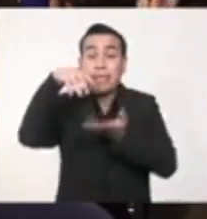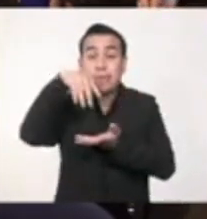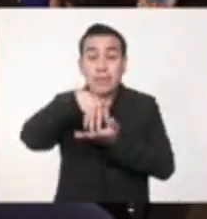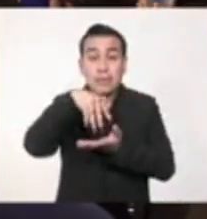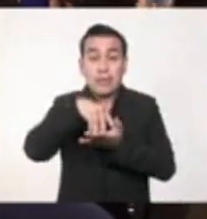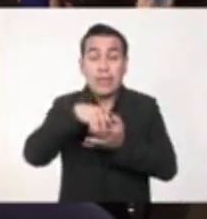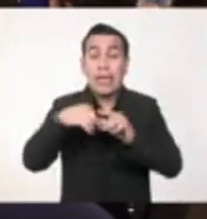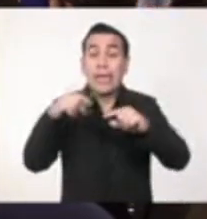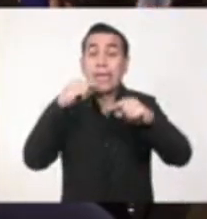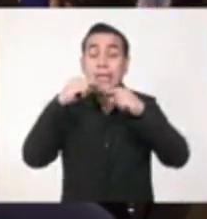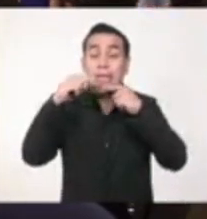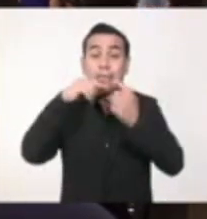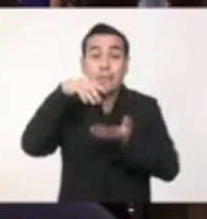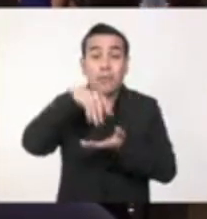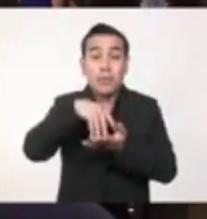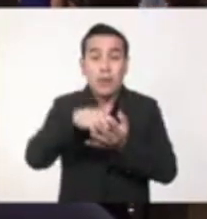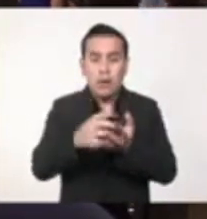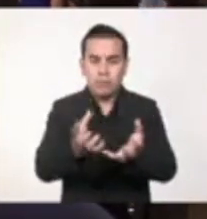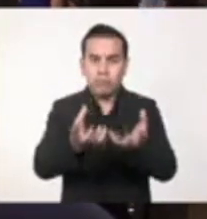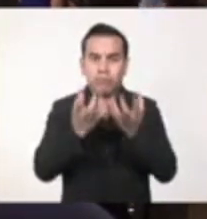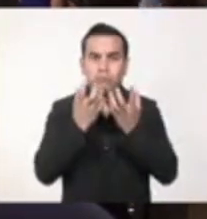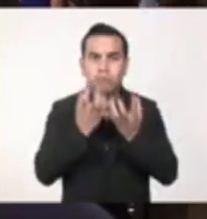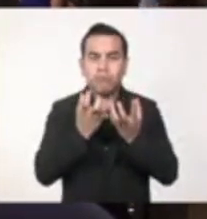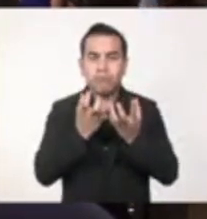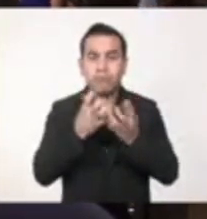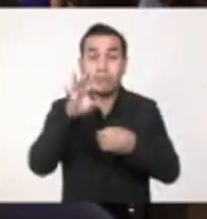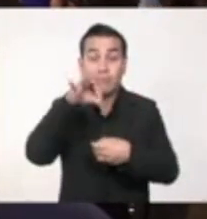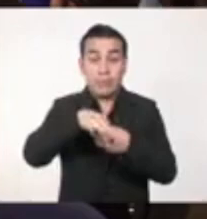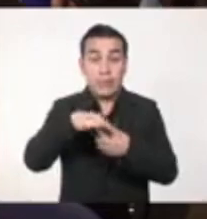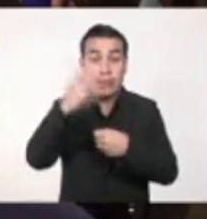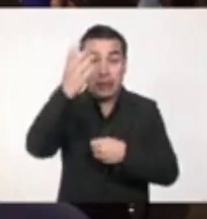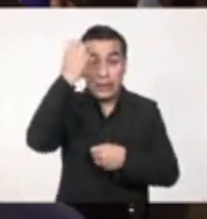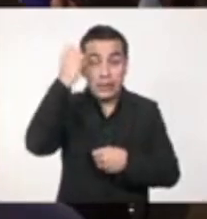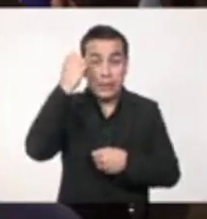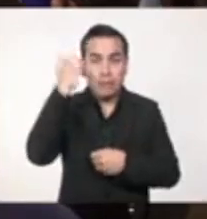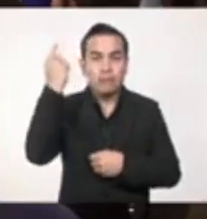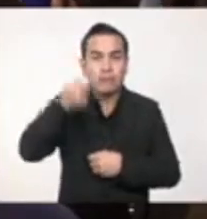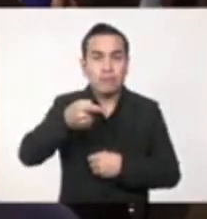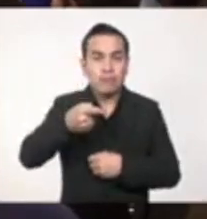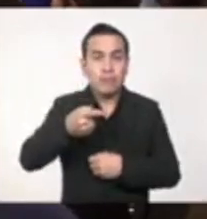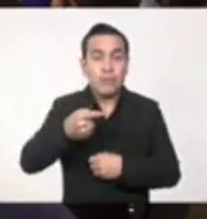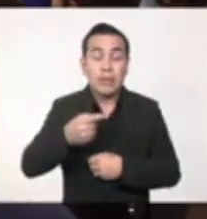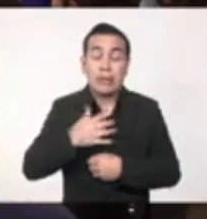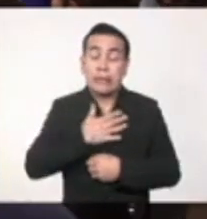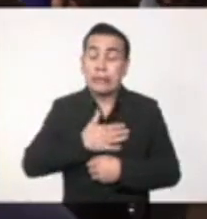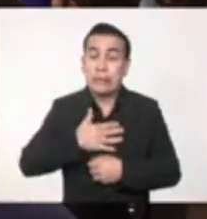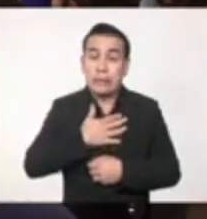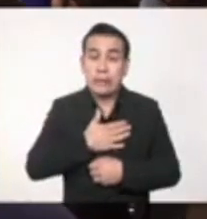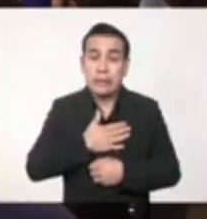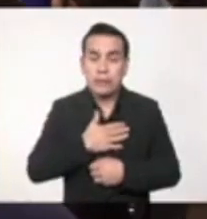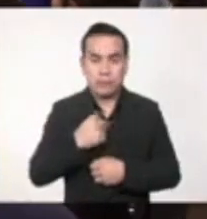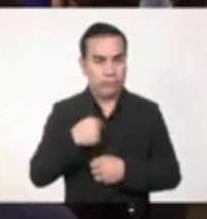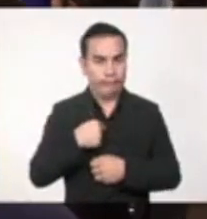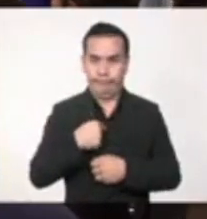democracy, the majority rule, like it or not, those It was the lady's words , no, mine, just the